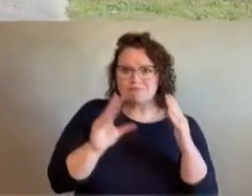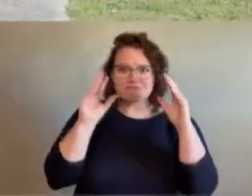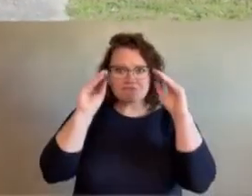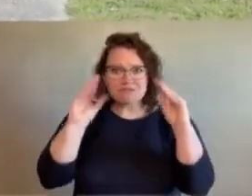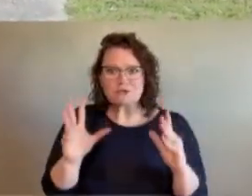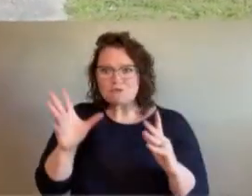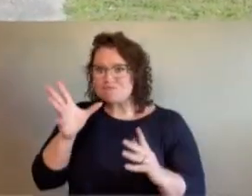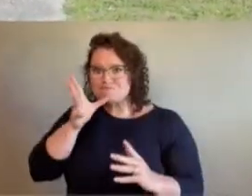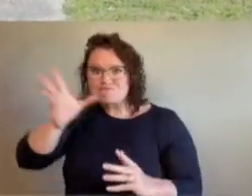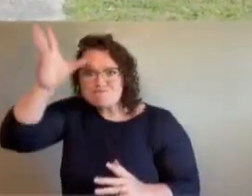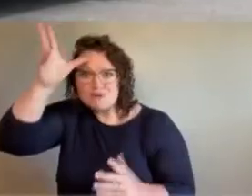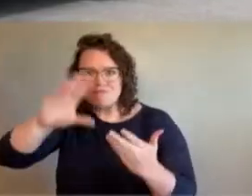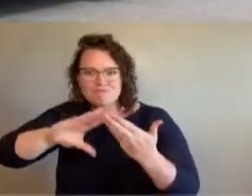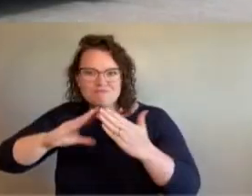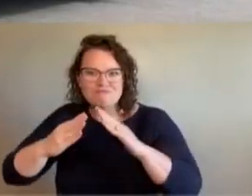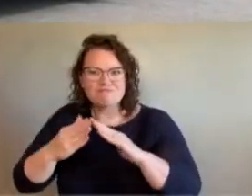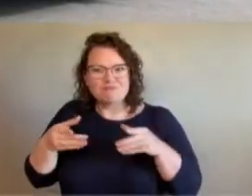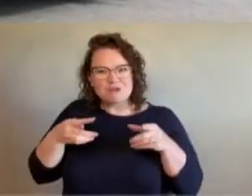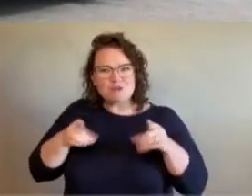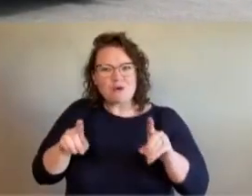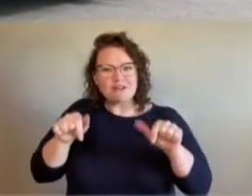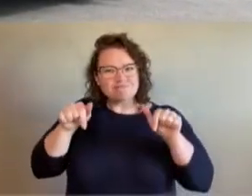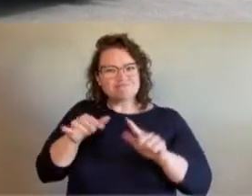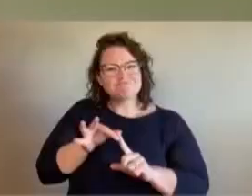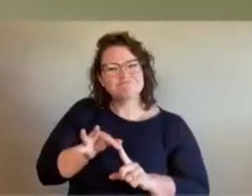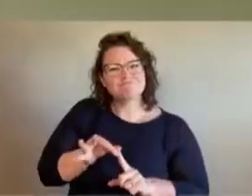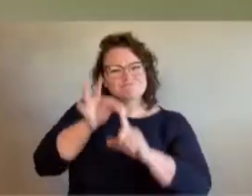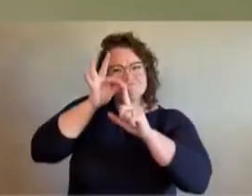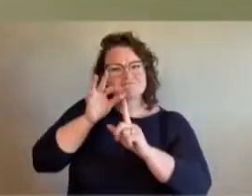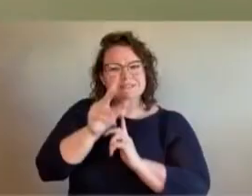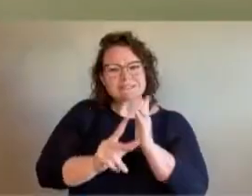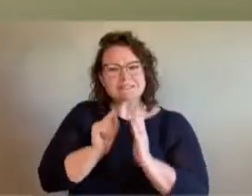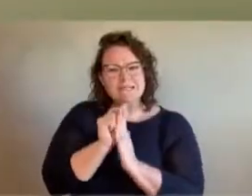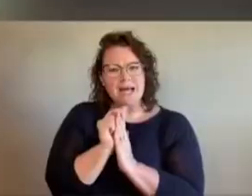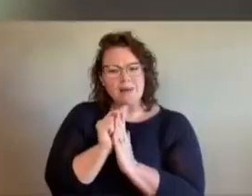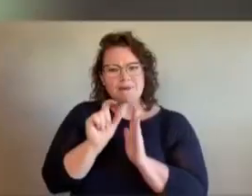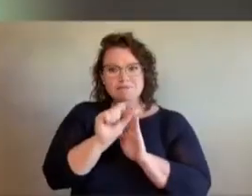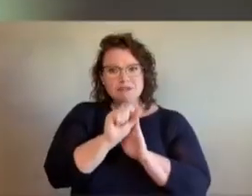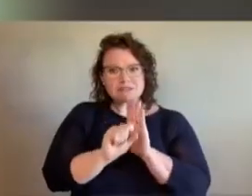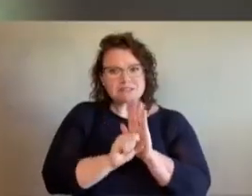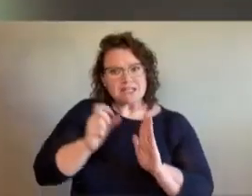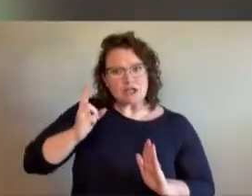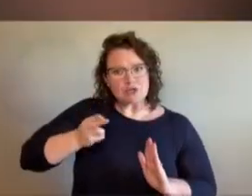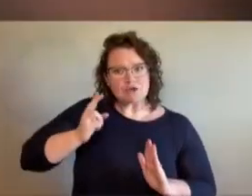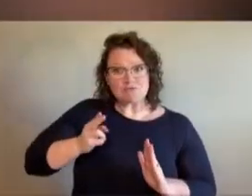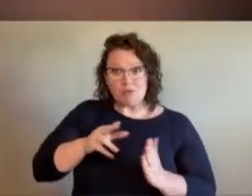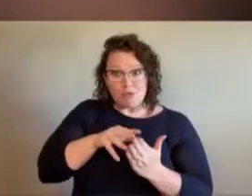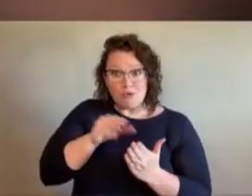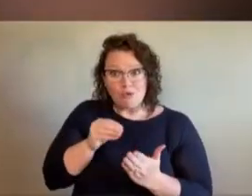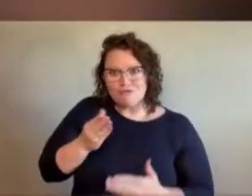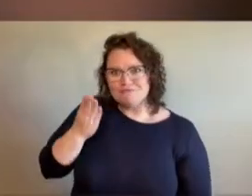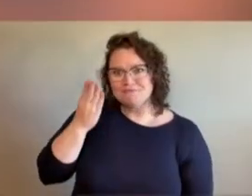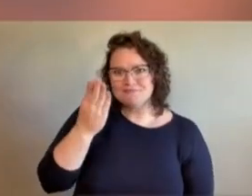partnership with WNCT and Pitt County schools. We are here to connect and reconnect with students,